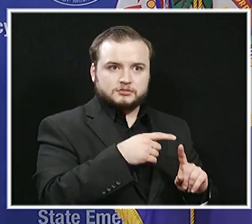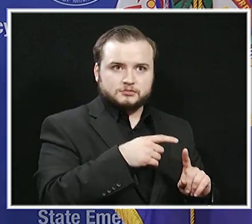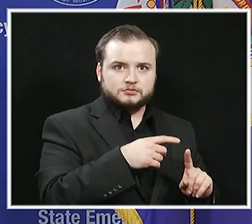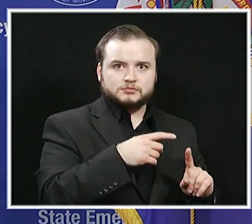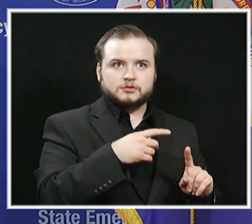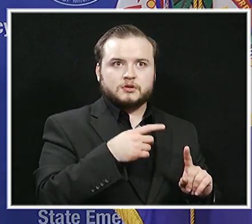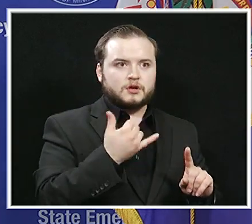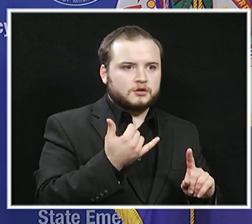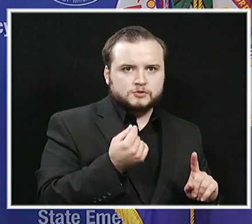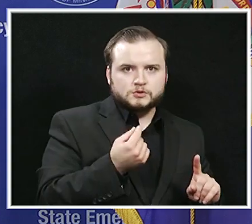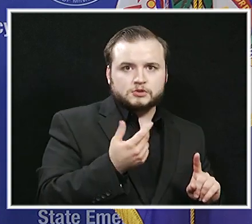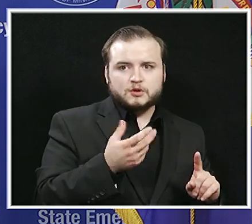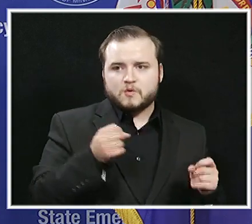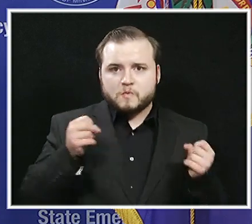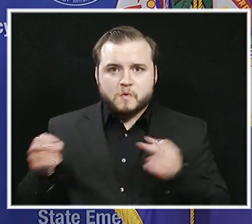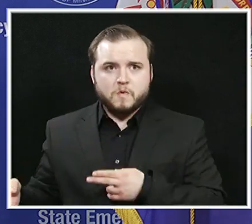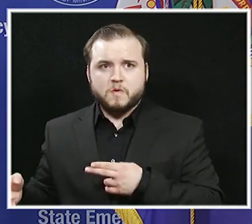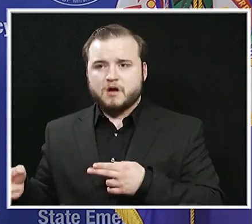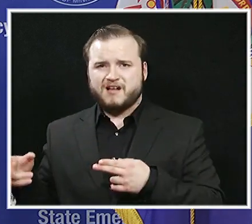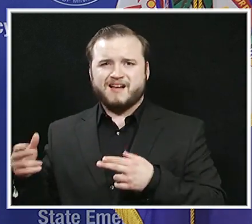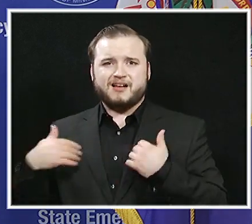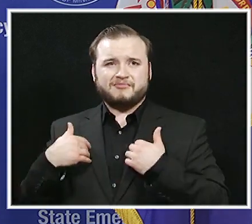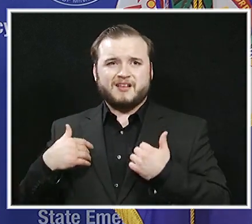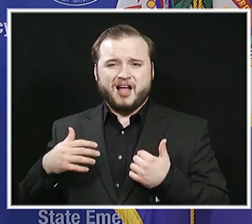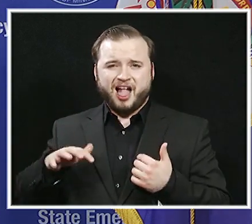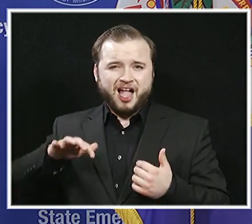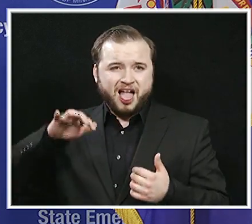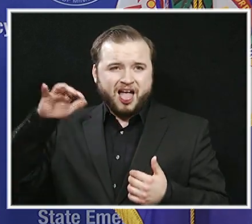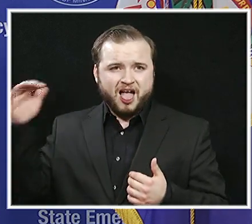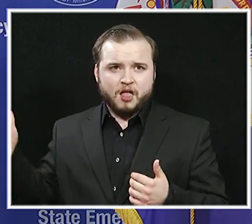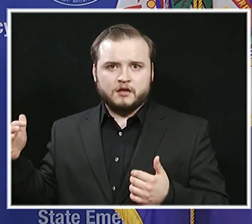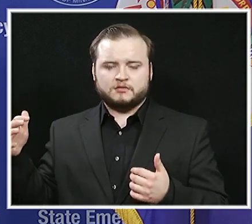because one of the things construction season started now. And it's not